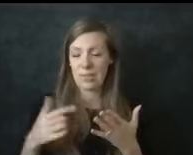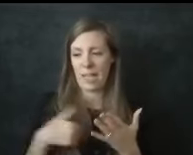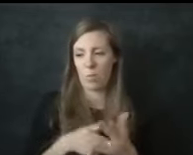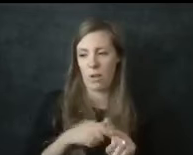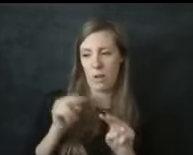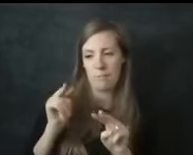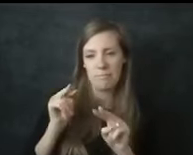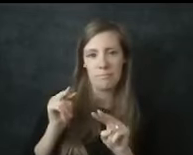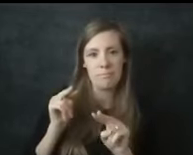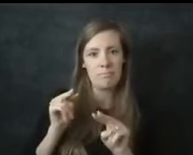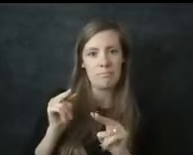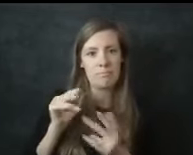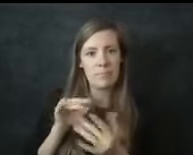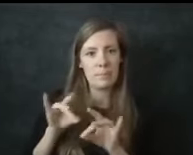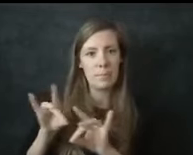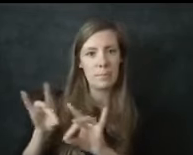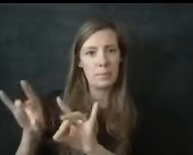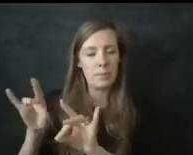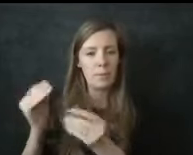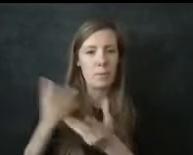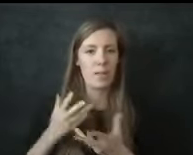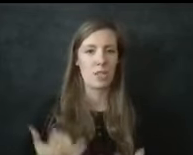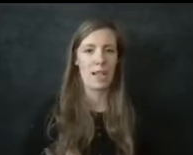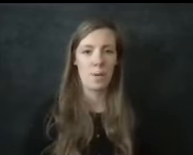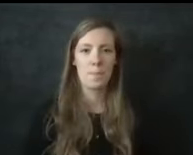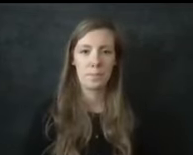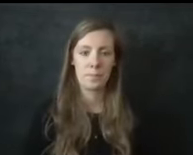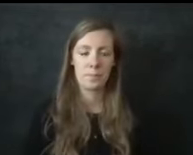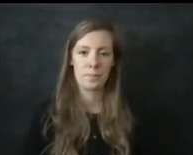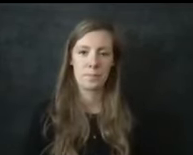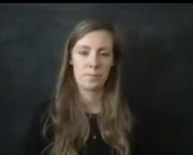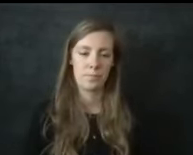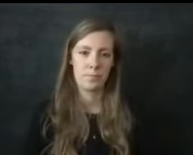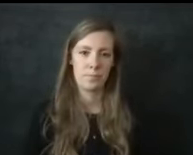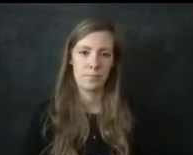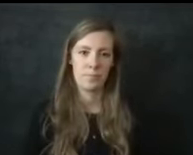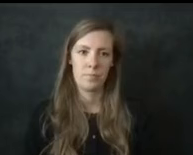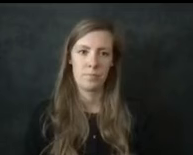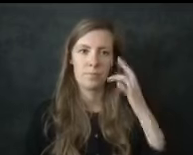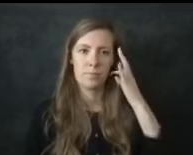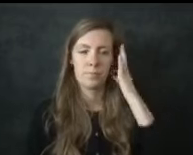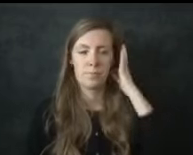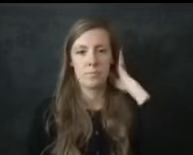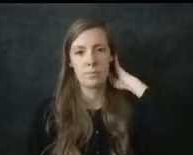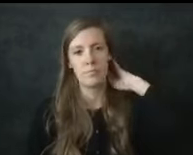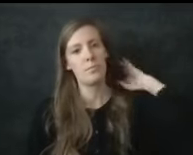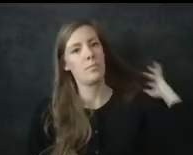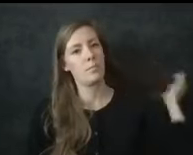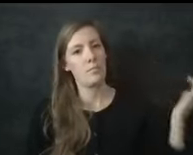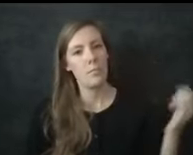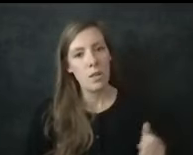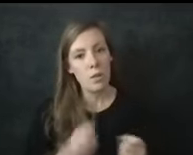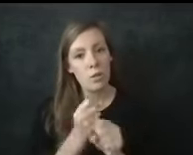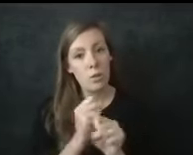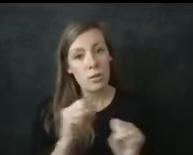data will continue to be observed as time goes on. So safety, I feel, has been evaluated.